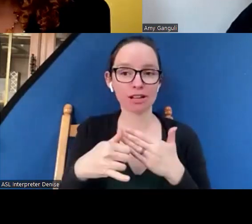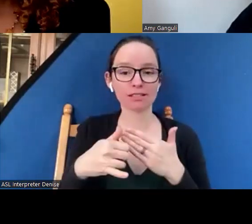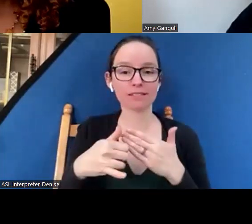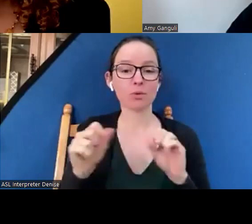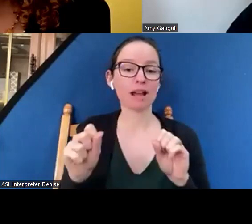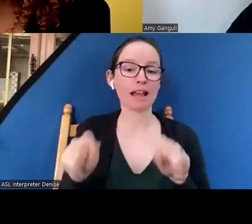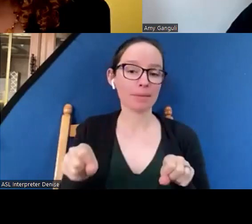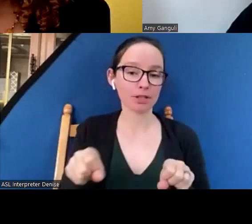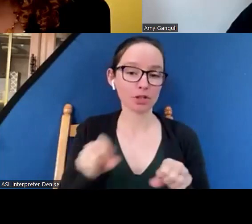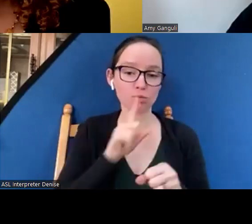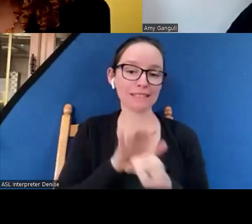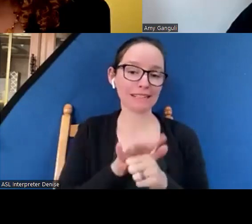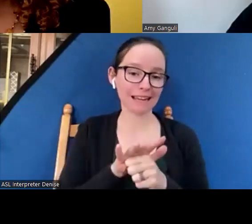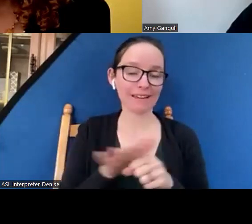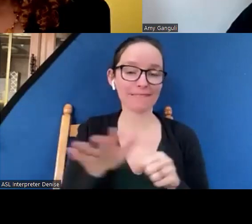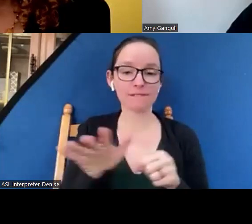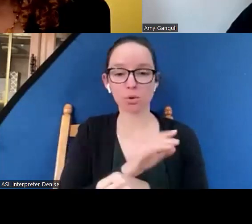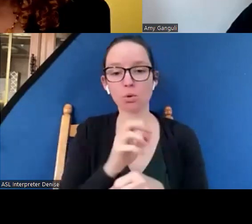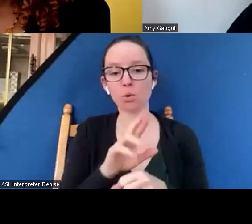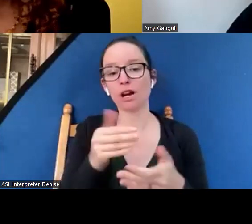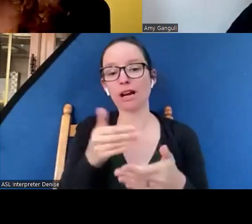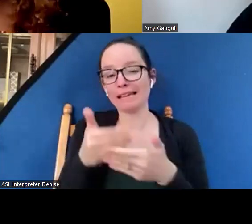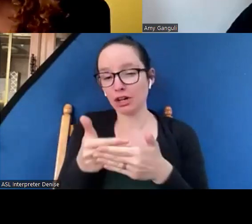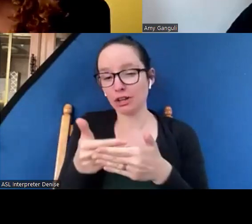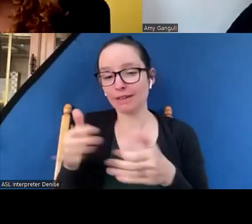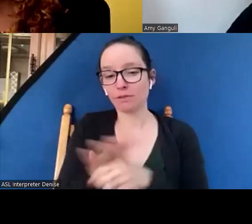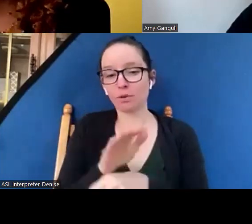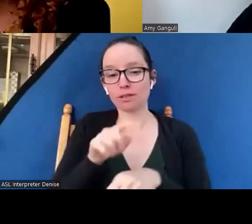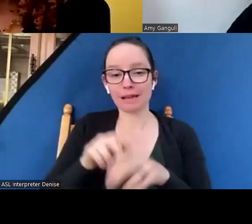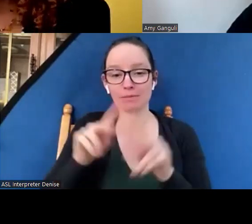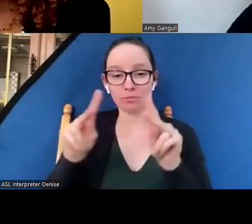or nearly full time person to project management had a lot,